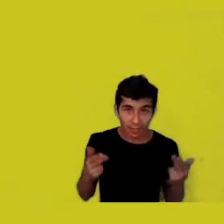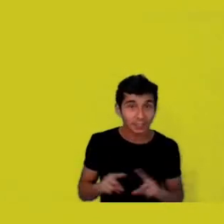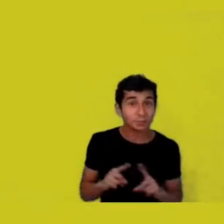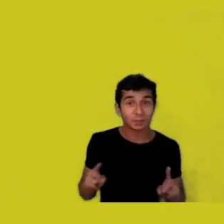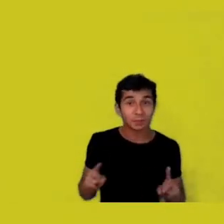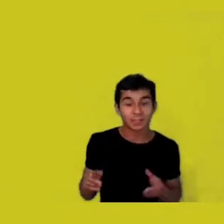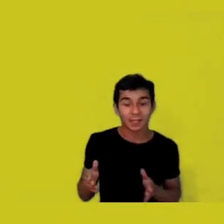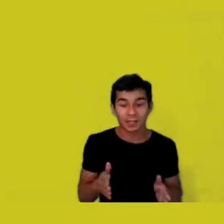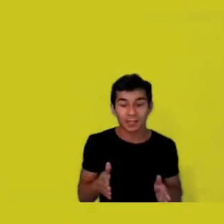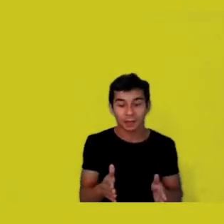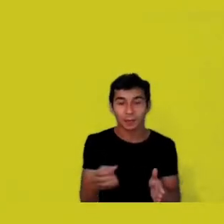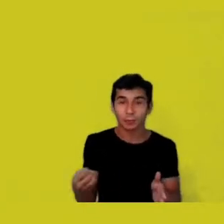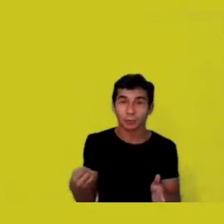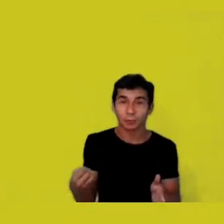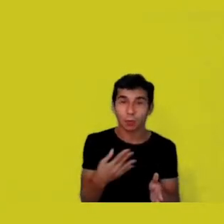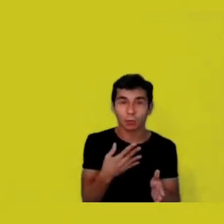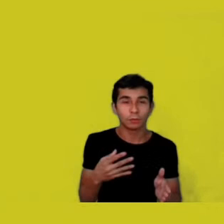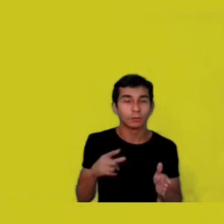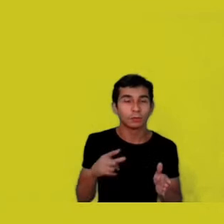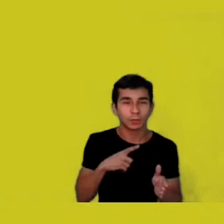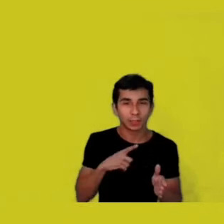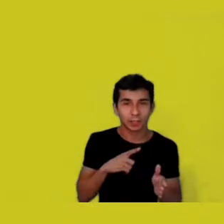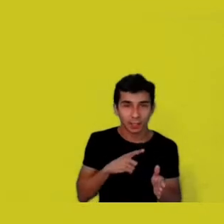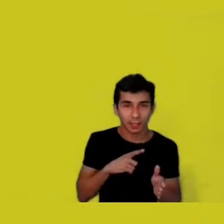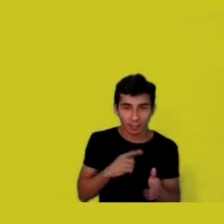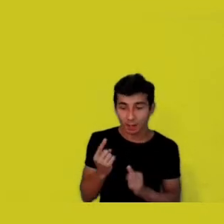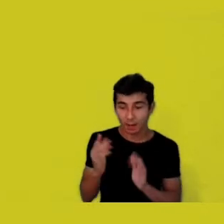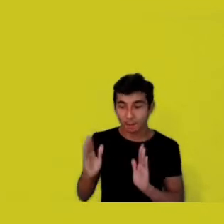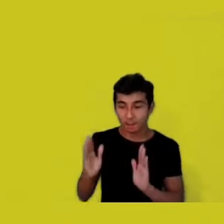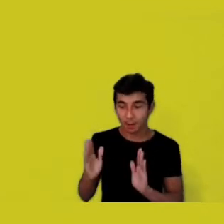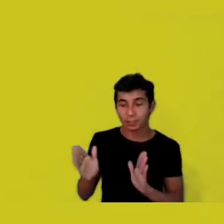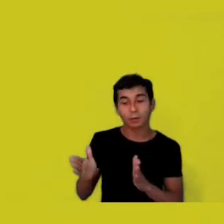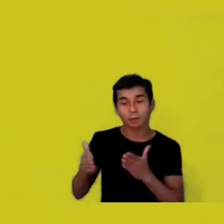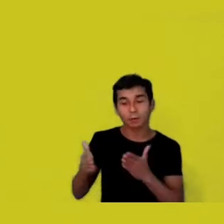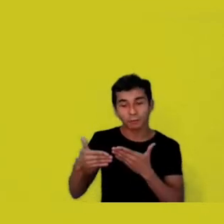A circle has closed, too, and now it spirals